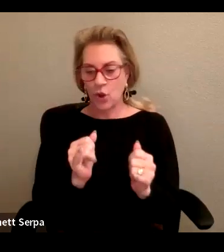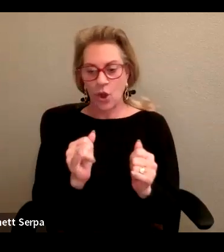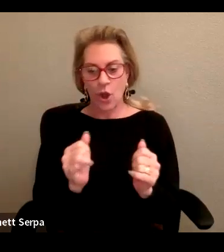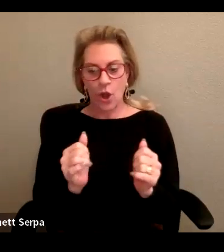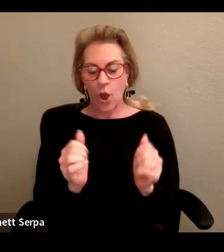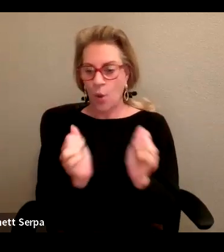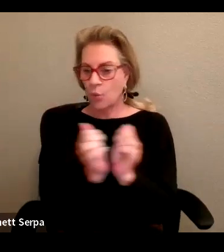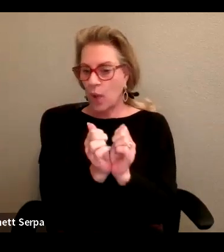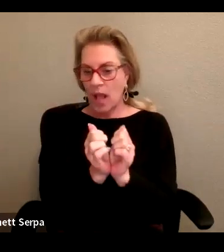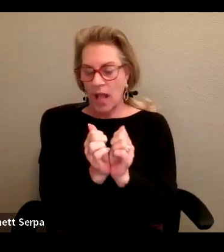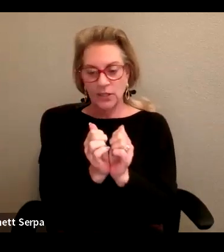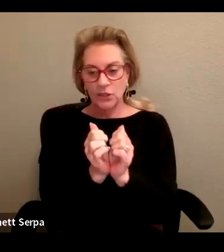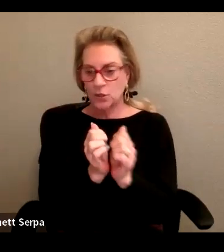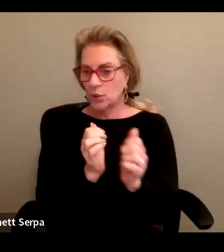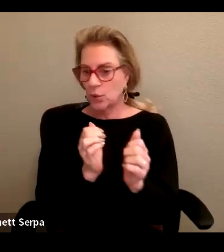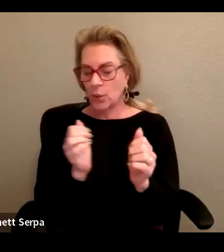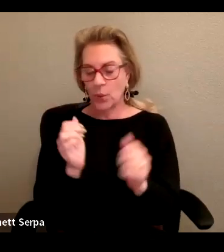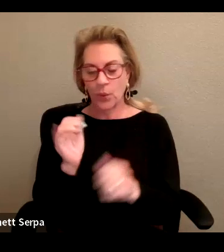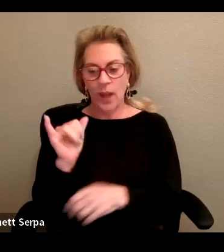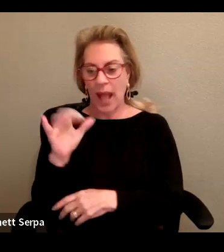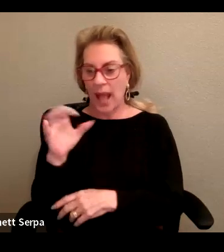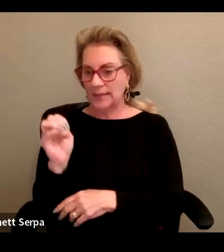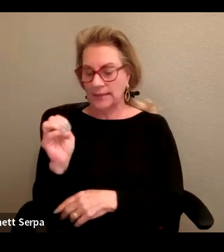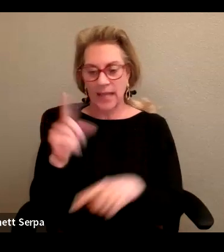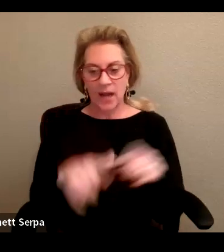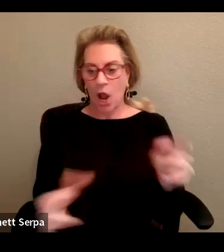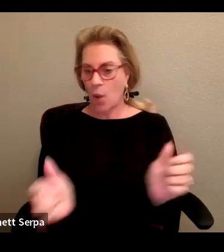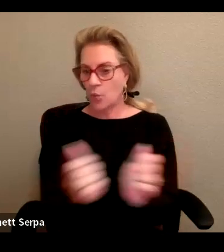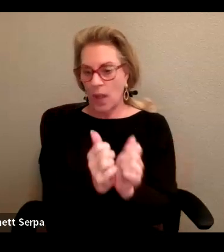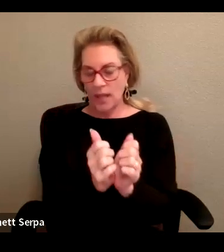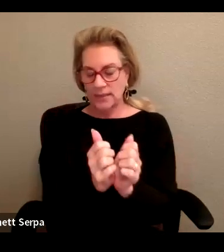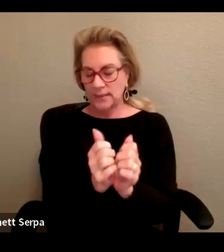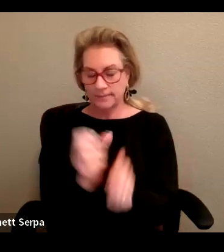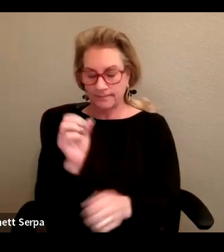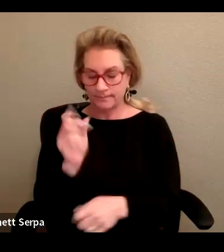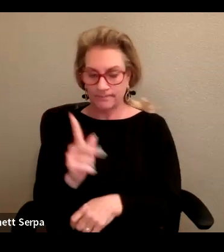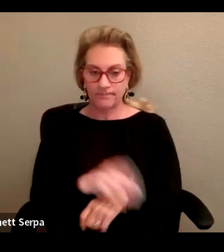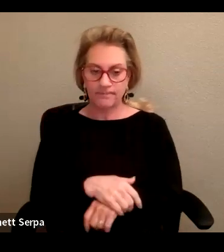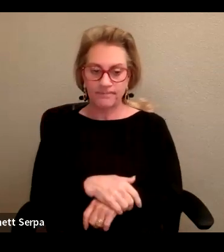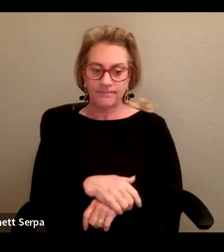Ice by immigration enforcement authorities or local law enforcement authorities if an